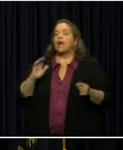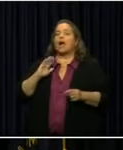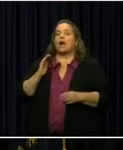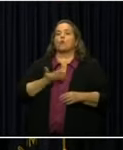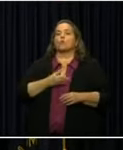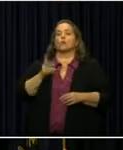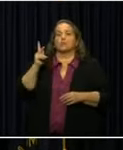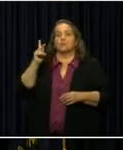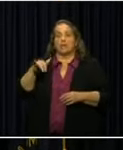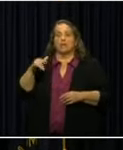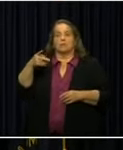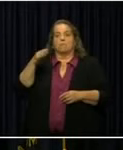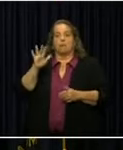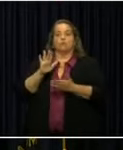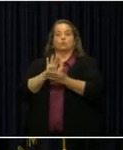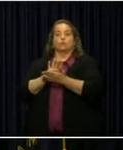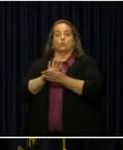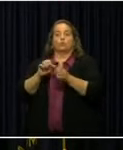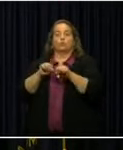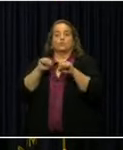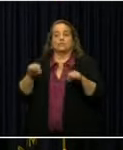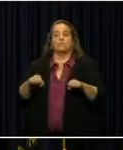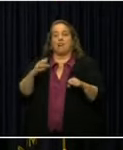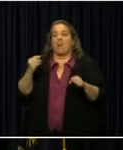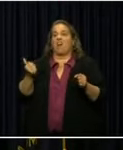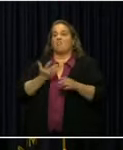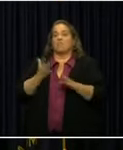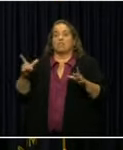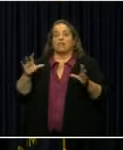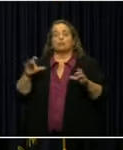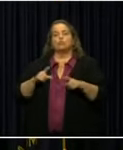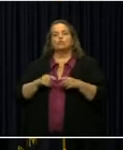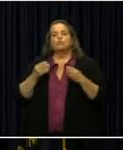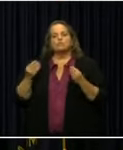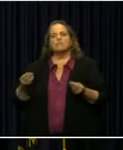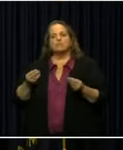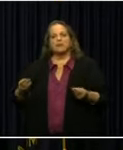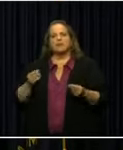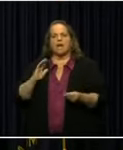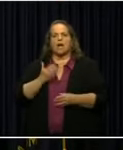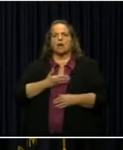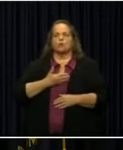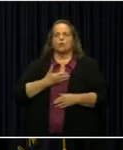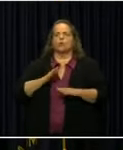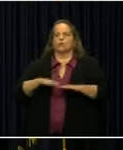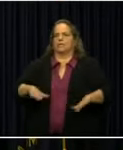CASES OF PEOPLE WHO WERE RECOVERING. IN OTHER WORDS, THEY ALREADY HAD